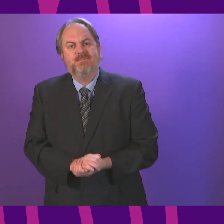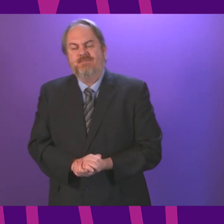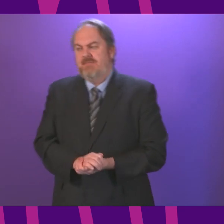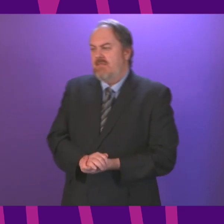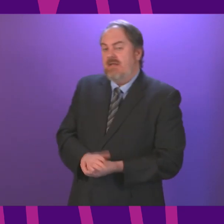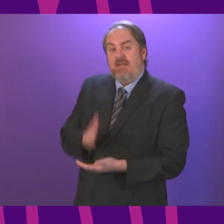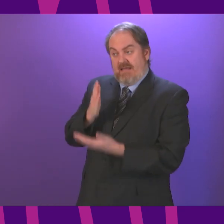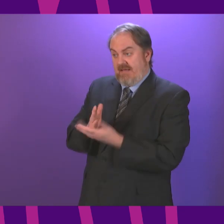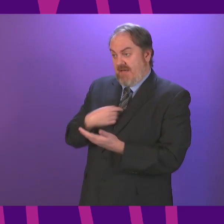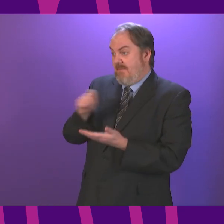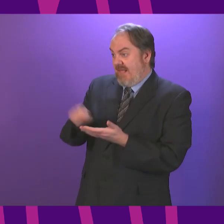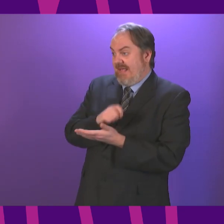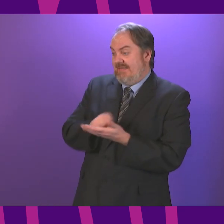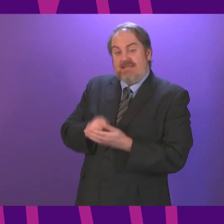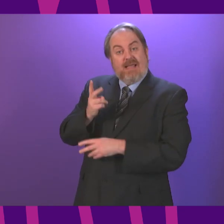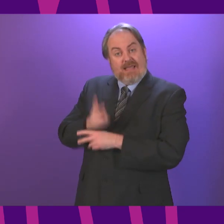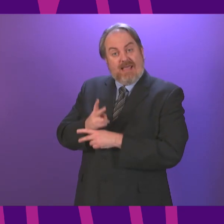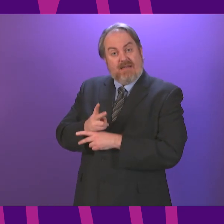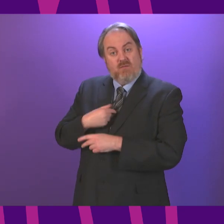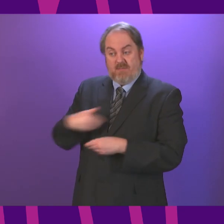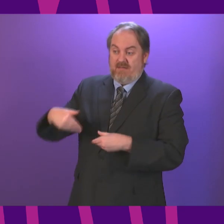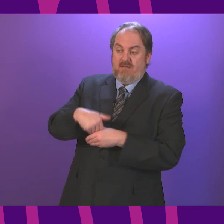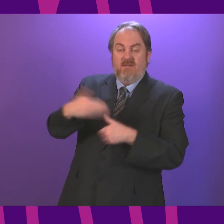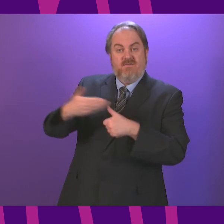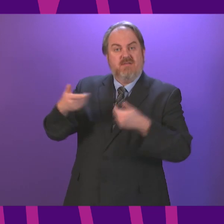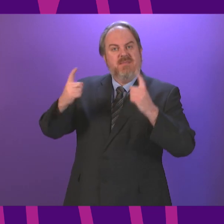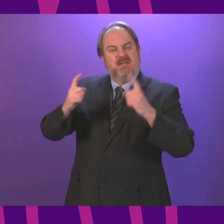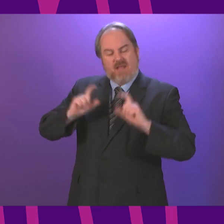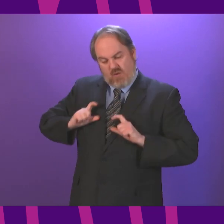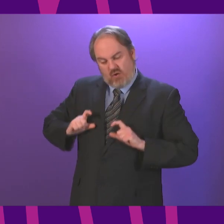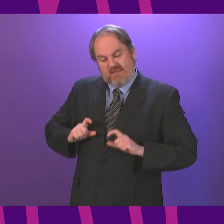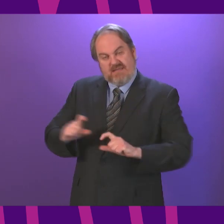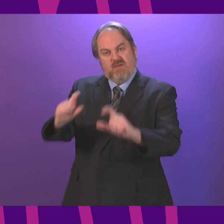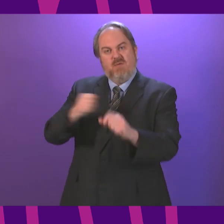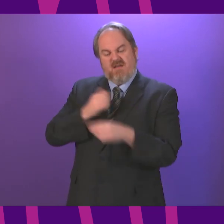re-elect me to be First Minister, I will continue the work that we have been doing over those five